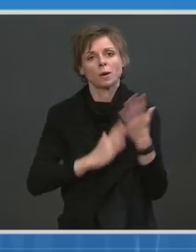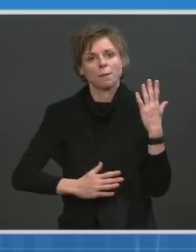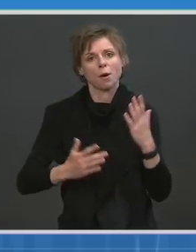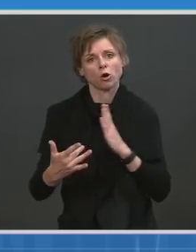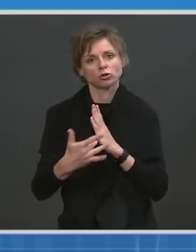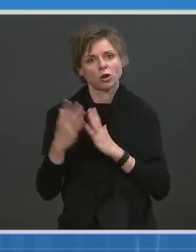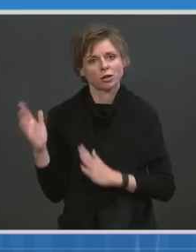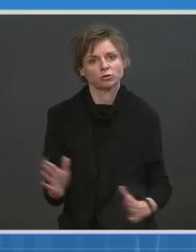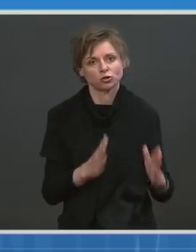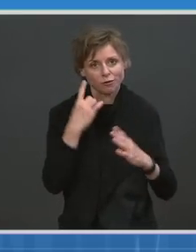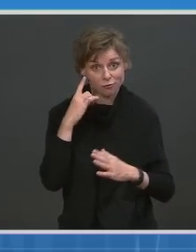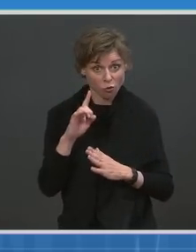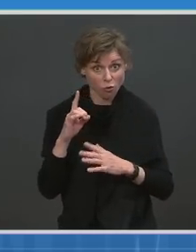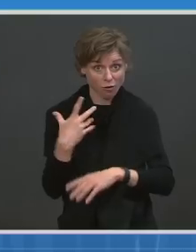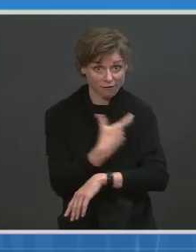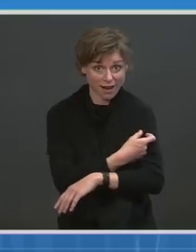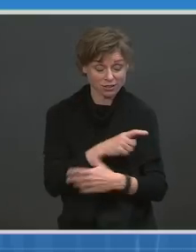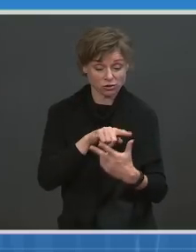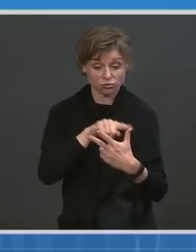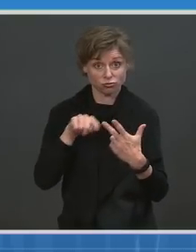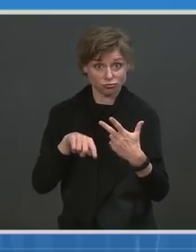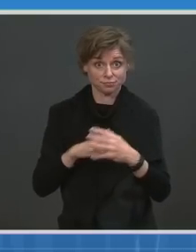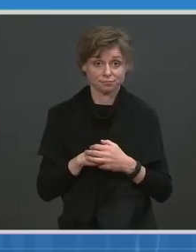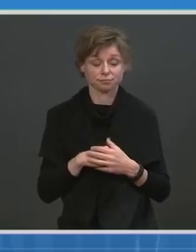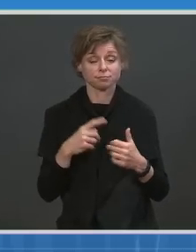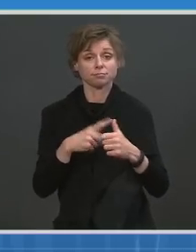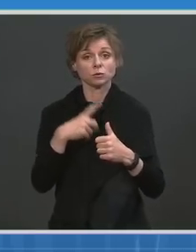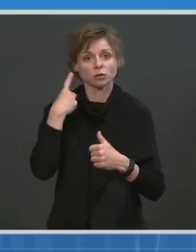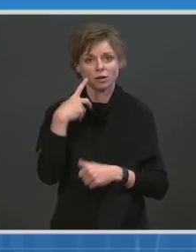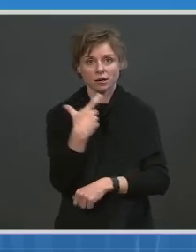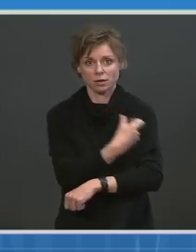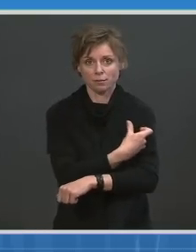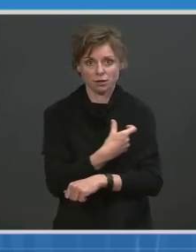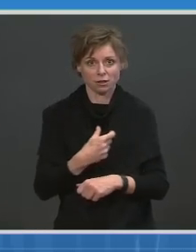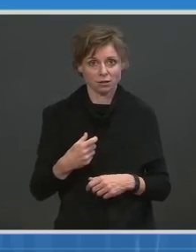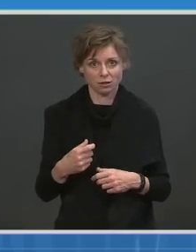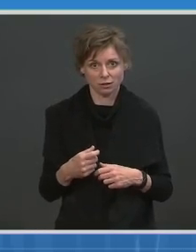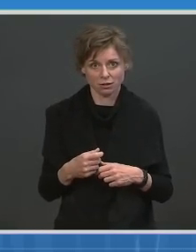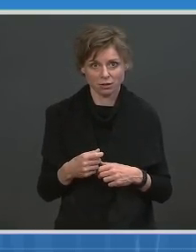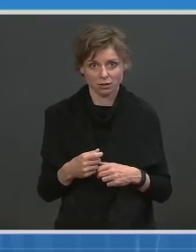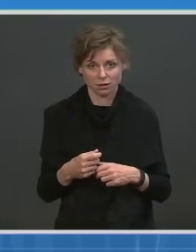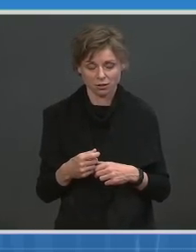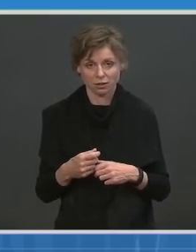First, more vaccine supply. Second, more vaccinators in the field.